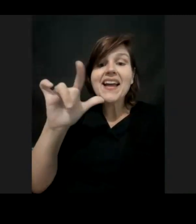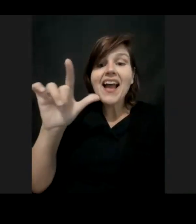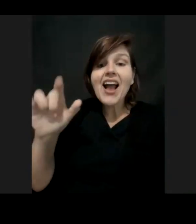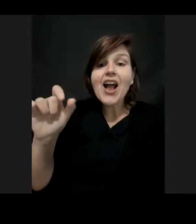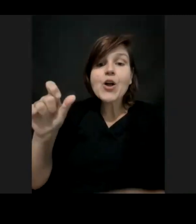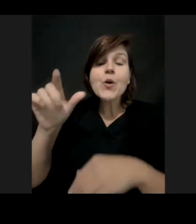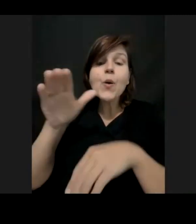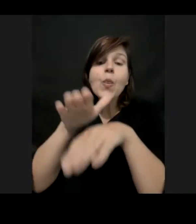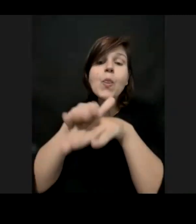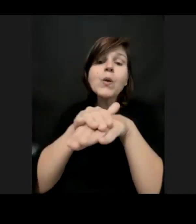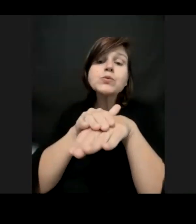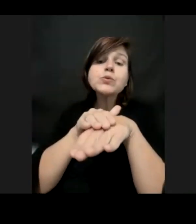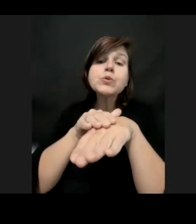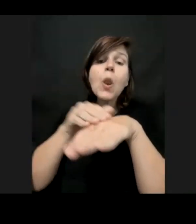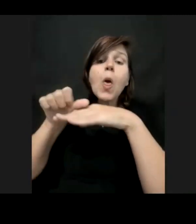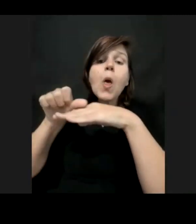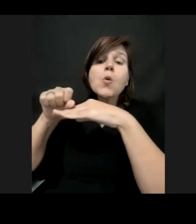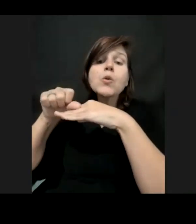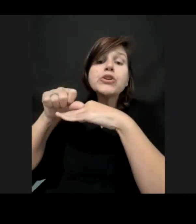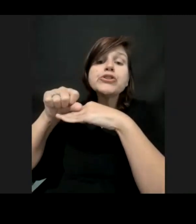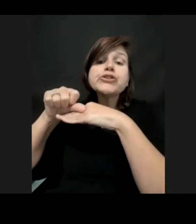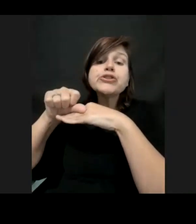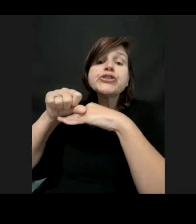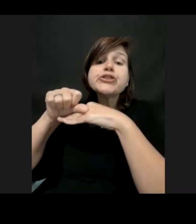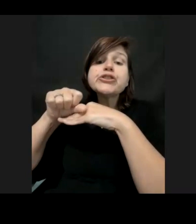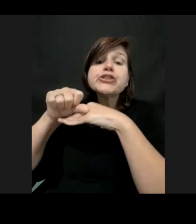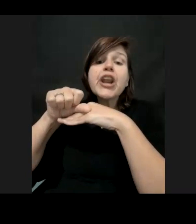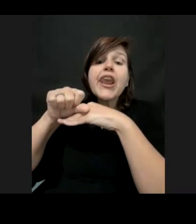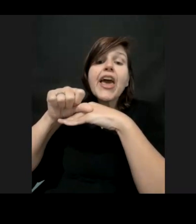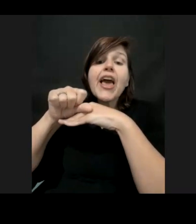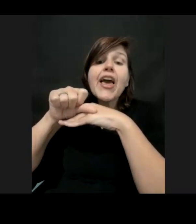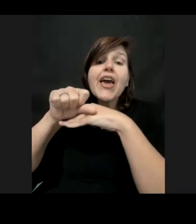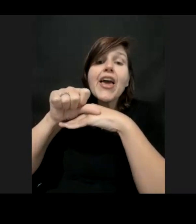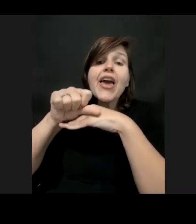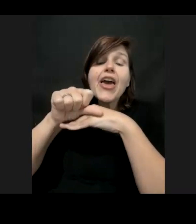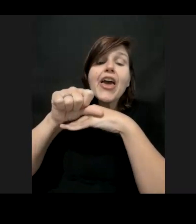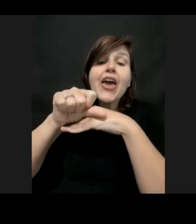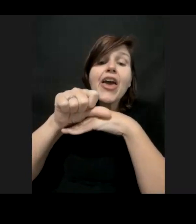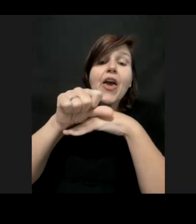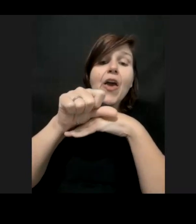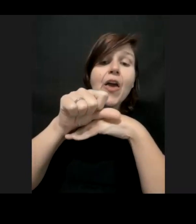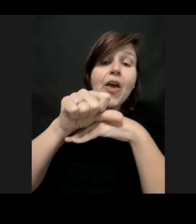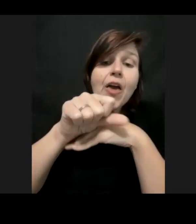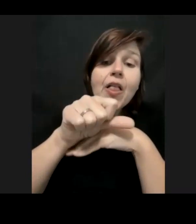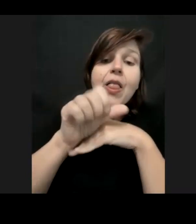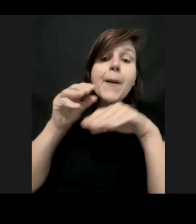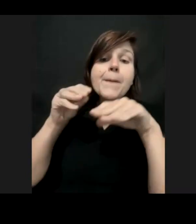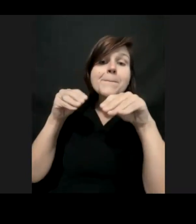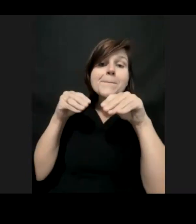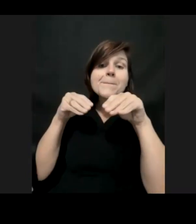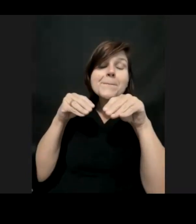the Slow Snail moooooving slowly along the path.